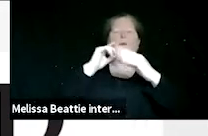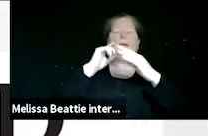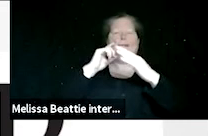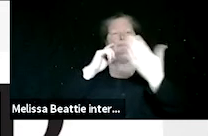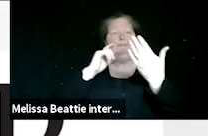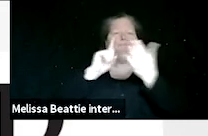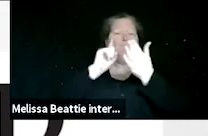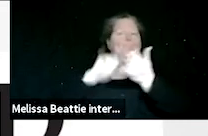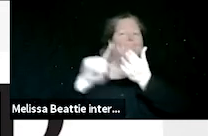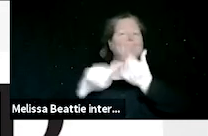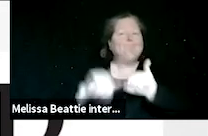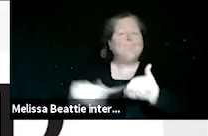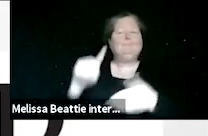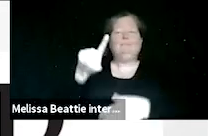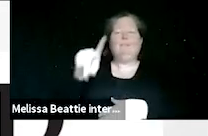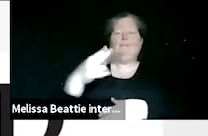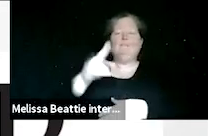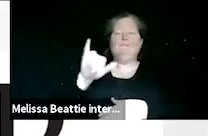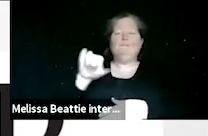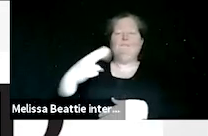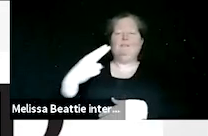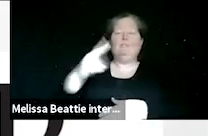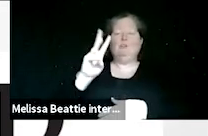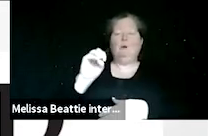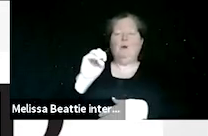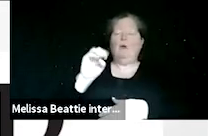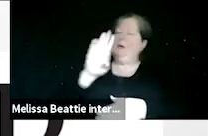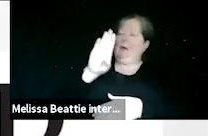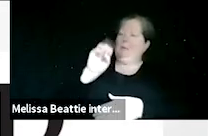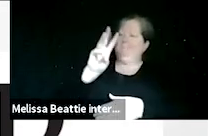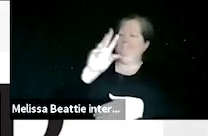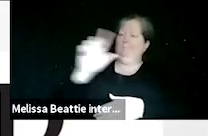something I was not really even occurred to me to measure the metrics. When we handed off the cards.